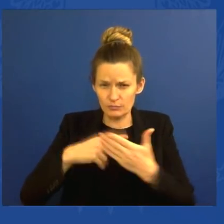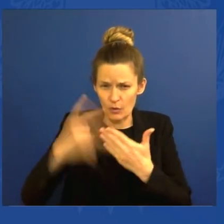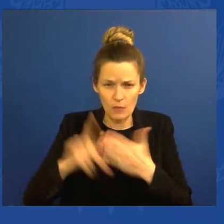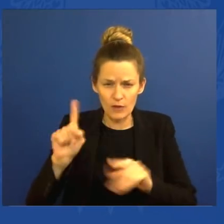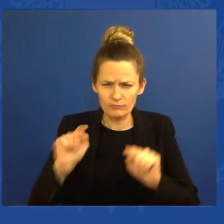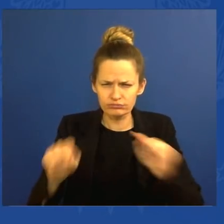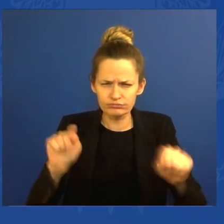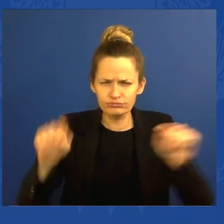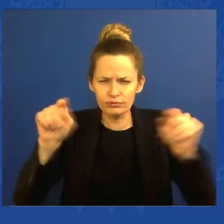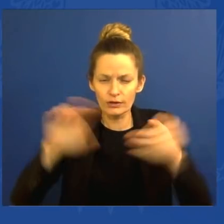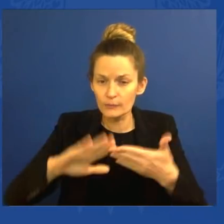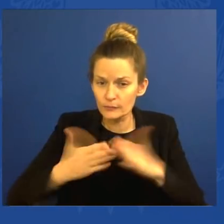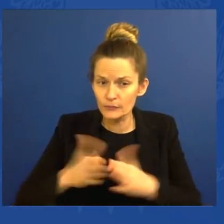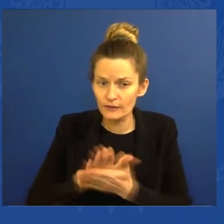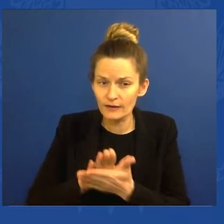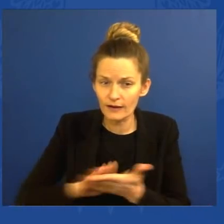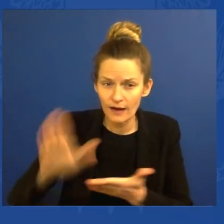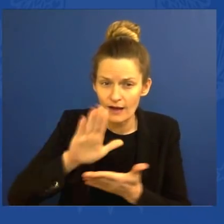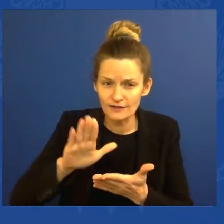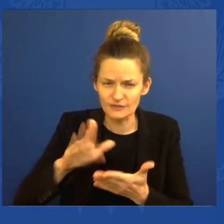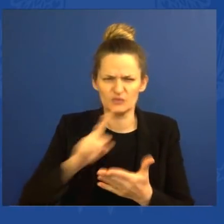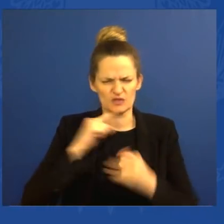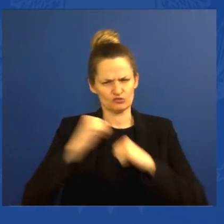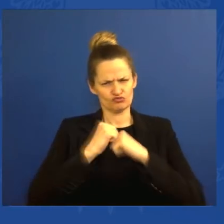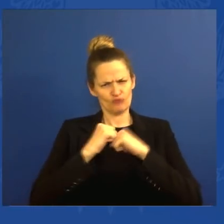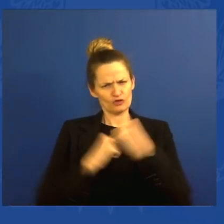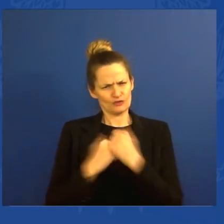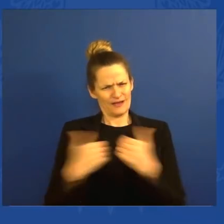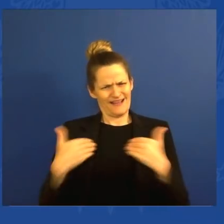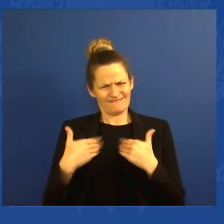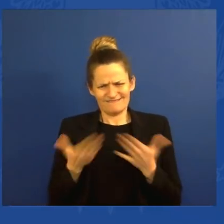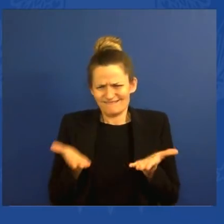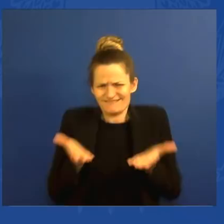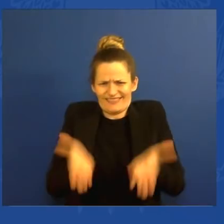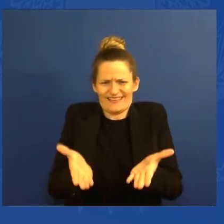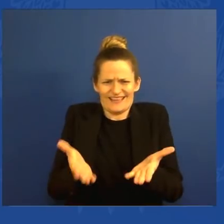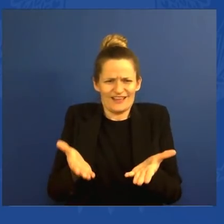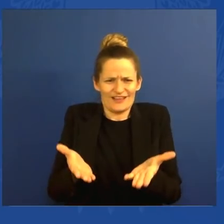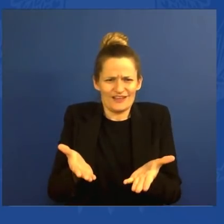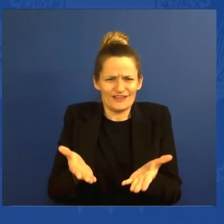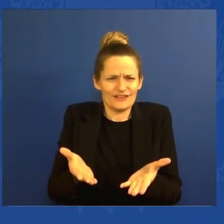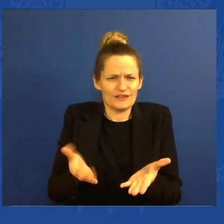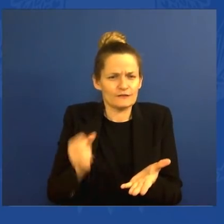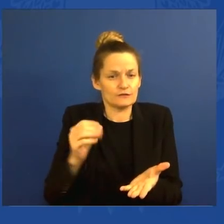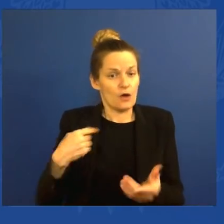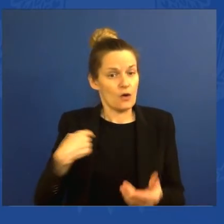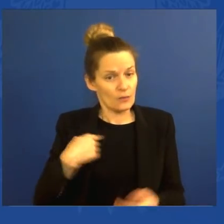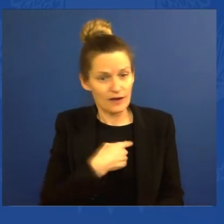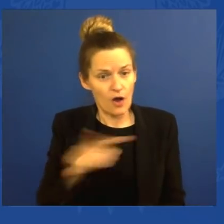as well as Naval Surface Warfare Center Crane, with the DOD -- and all the research that goes into it.